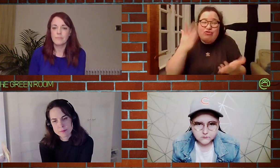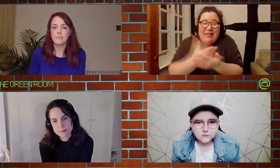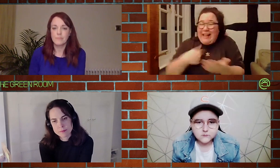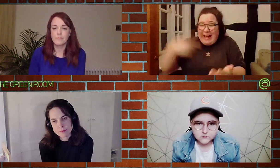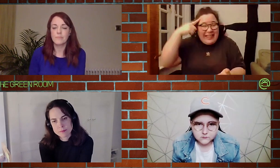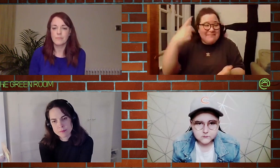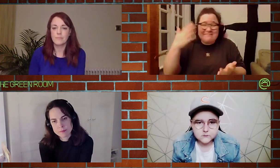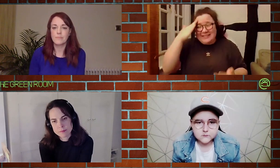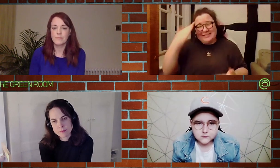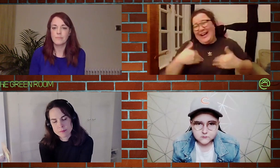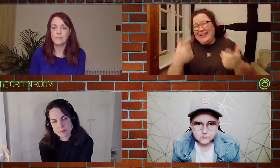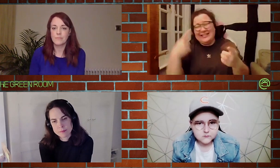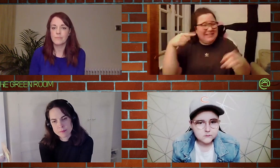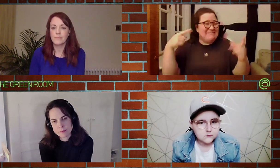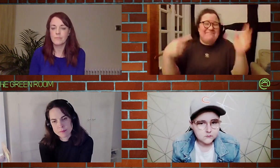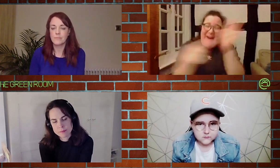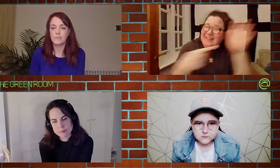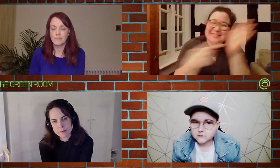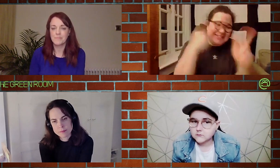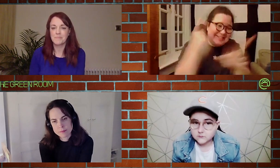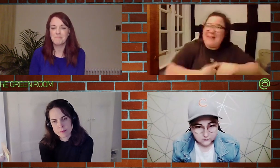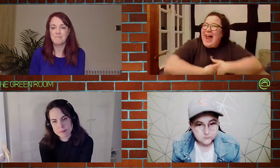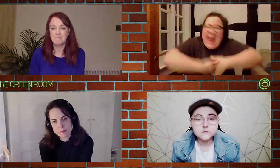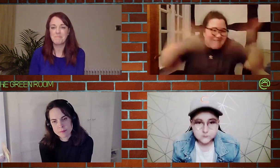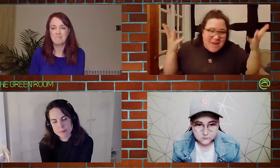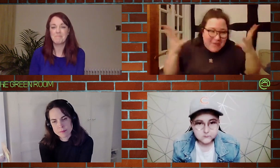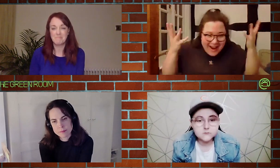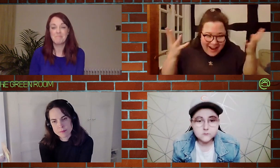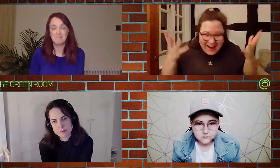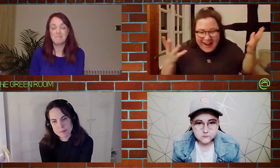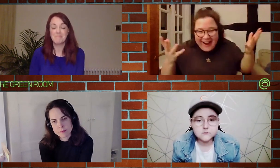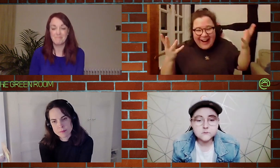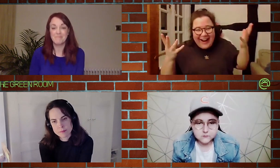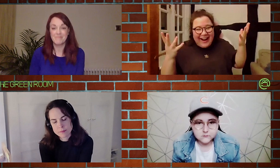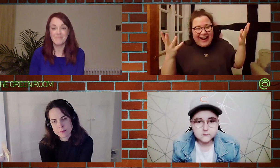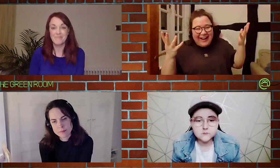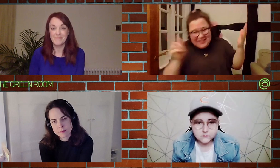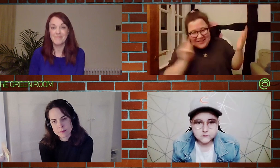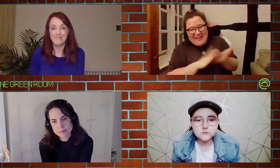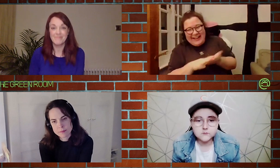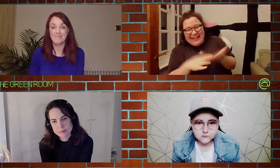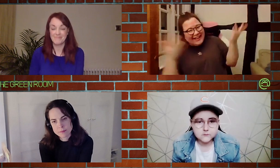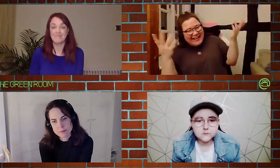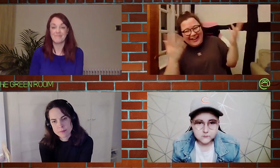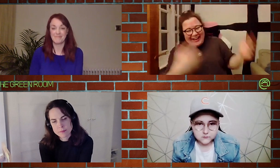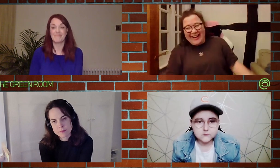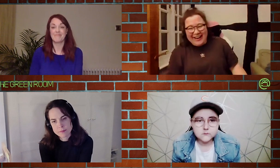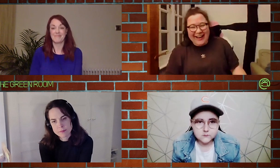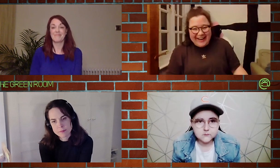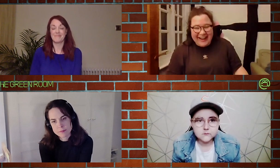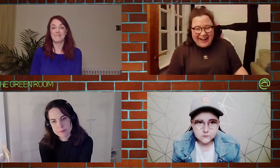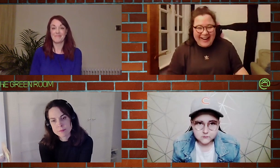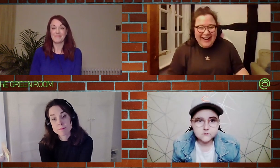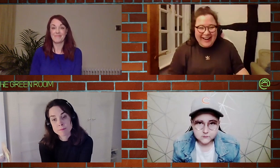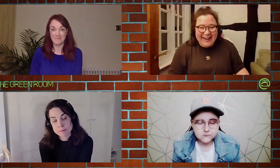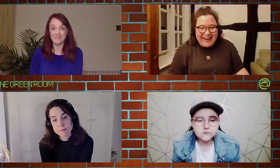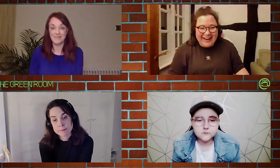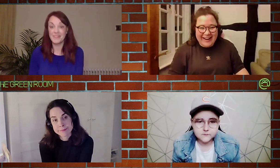So I guess mental health is so important. It's essential to talk about it. We should all be talking about it, you know what I mean?